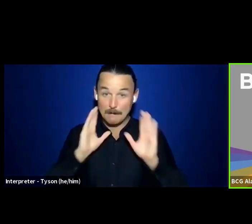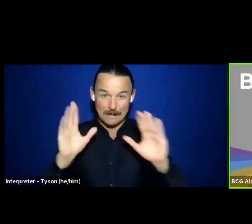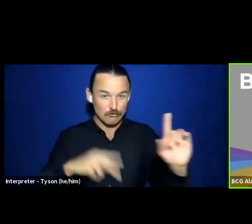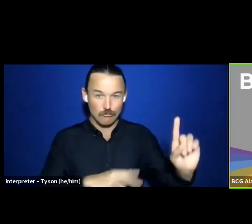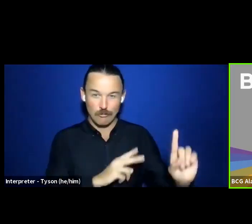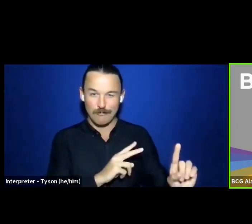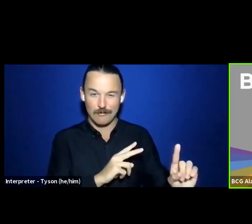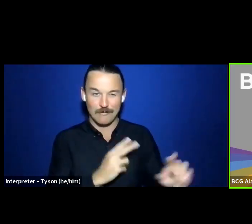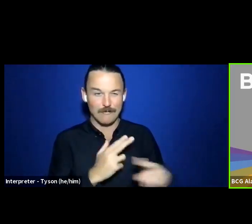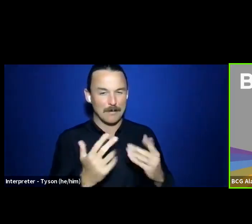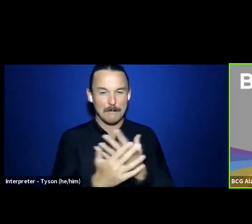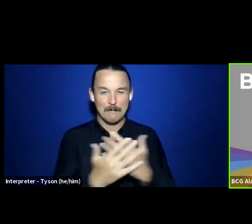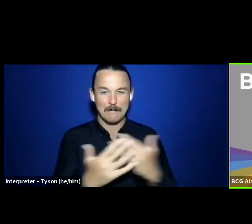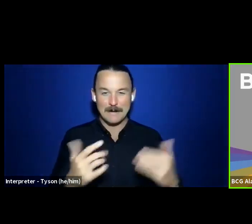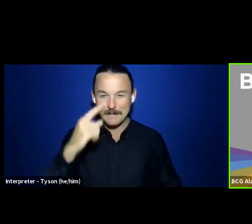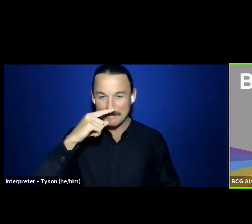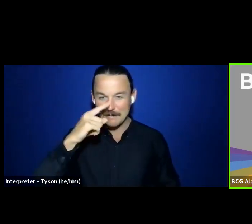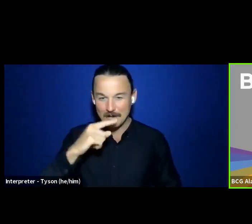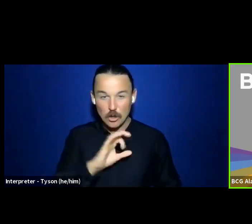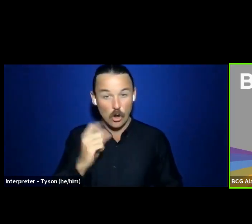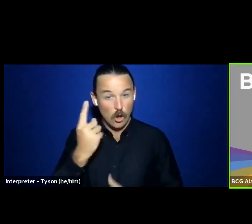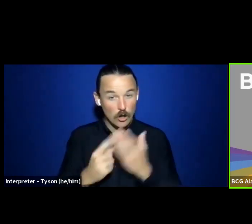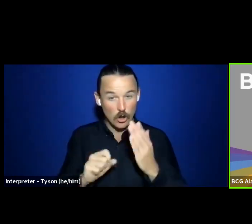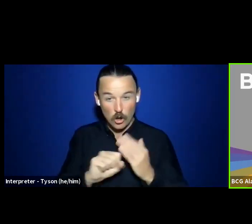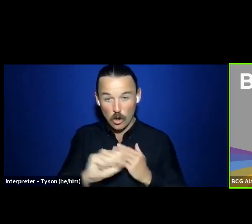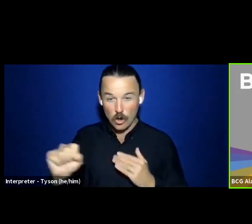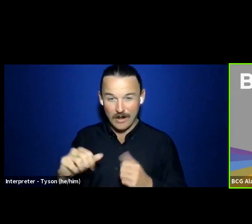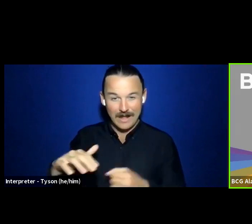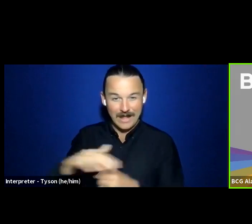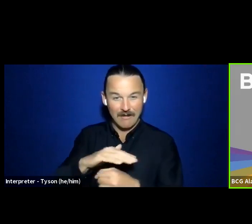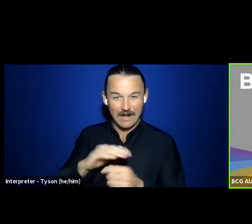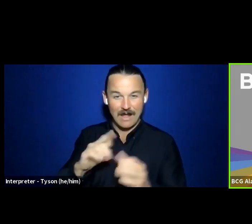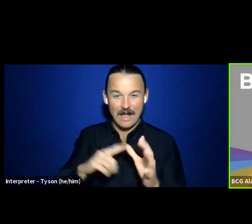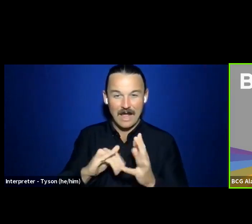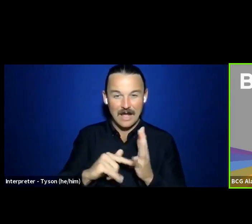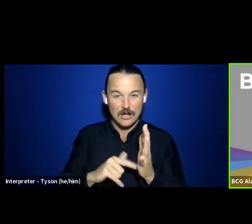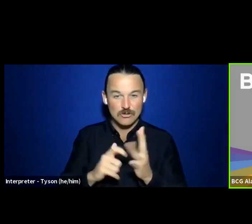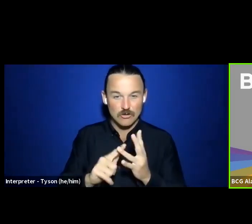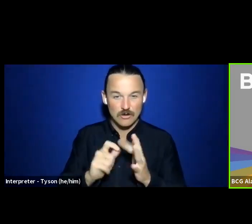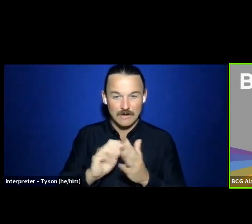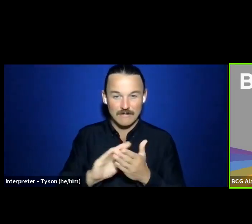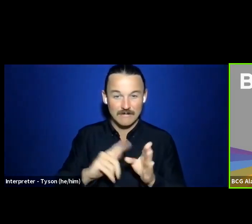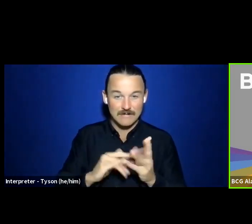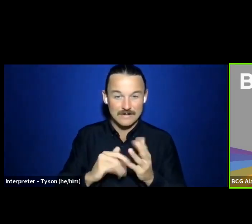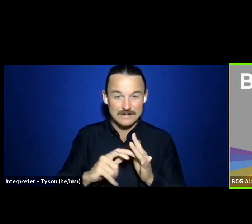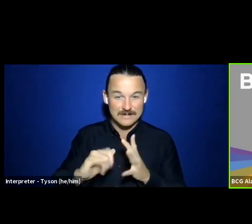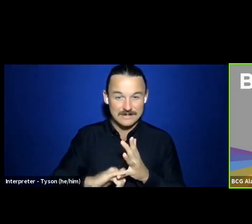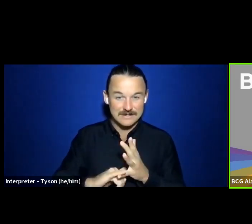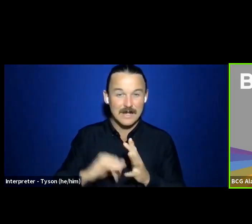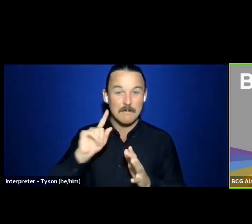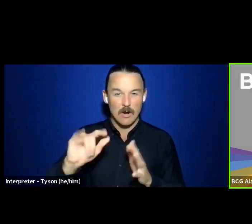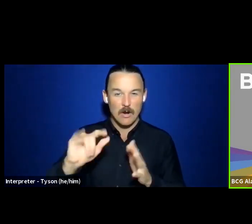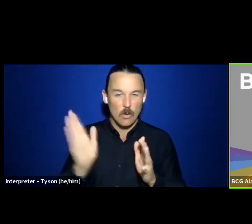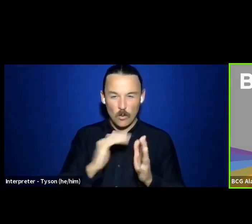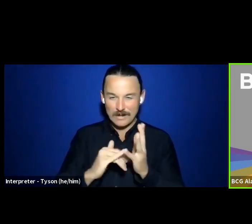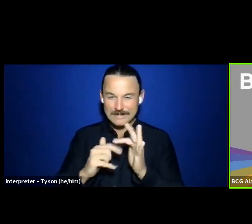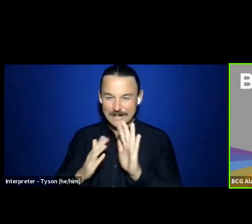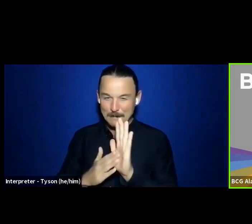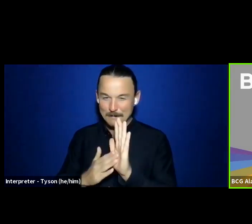as an exemplary role model, but countless individuals out there not just in her field of Astrophysics. , but across the stEM disciplines more broadly, Chris disciplines more broadly.